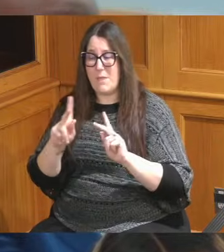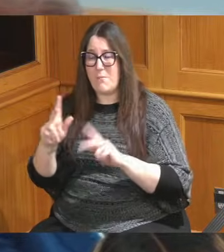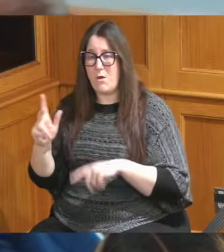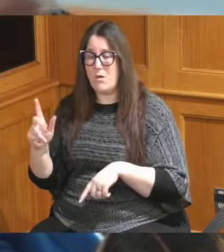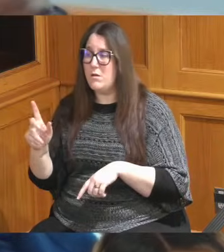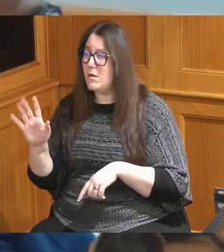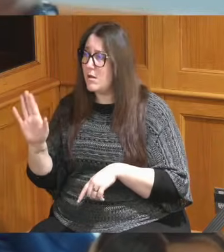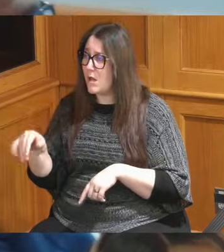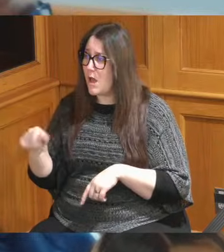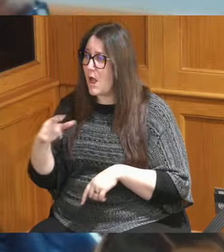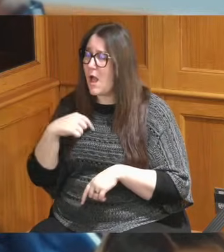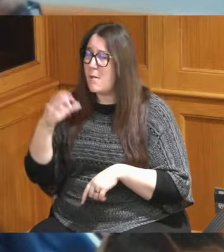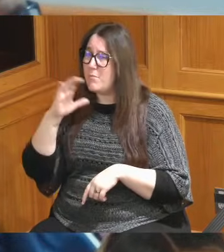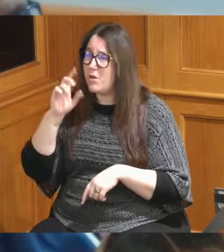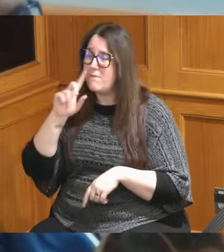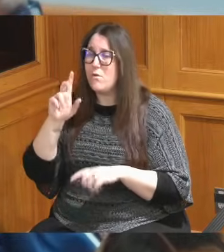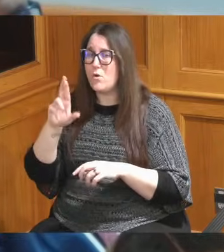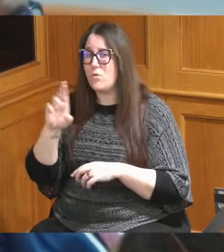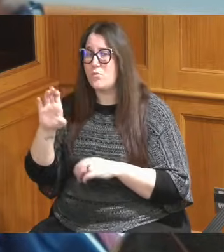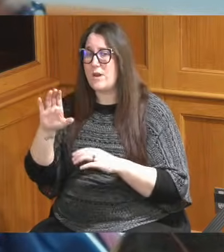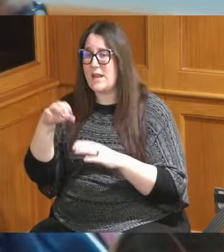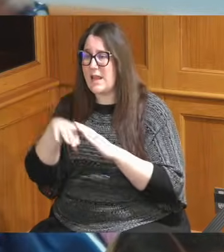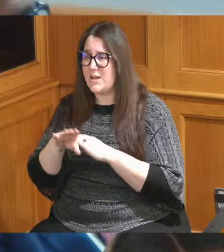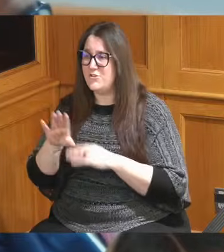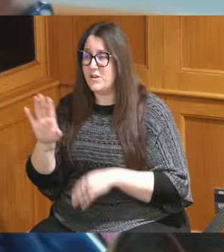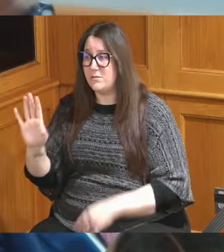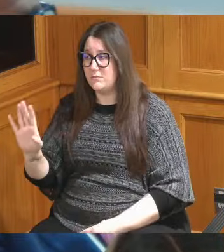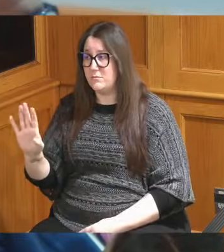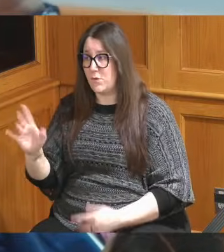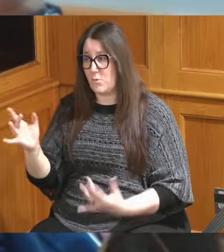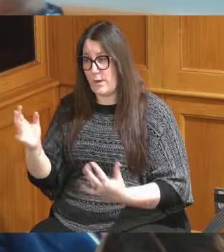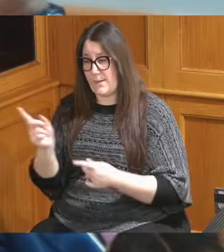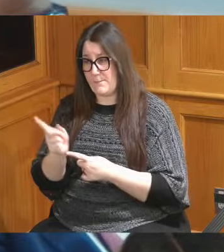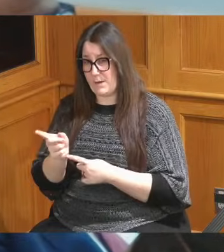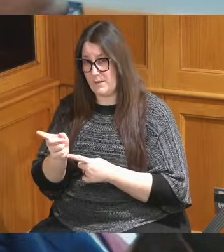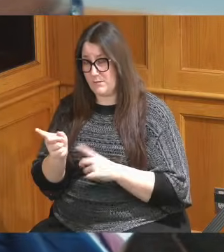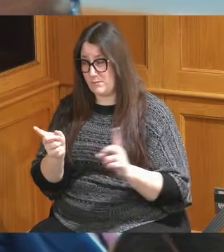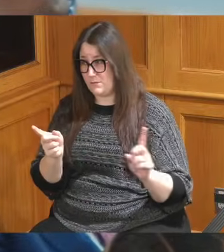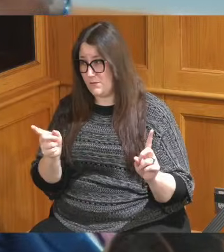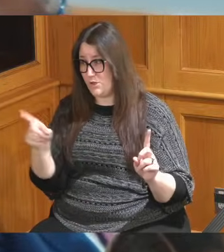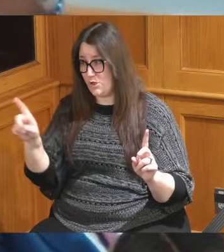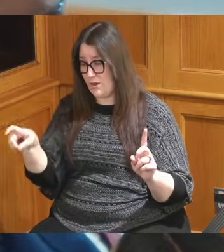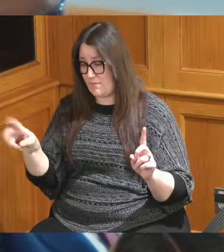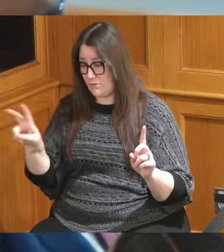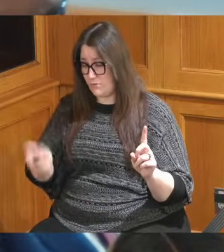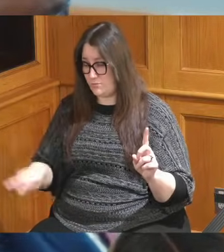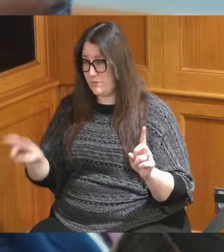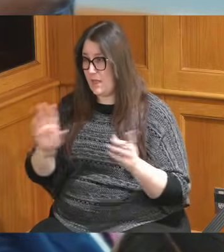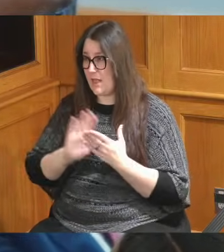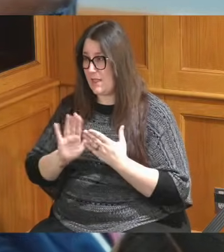brother. Trina Jackson don't play now. you're going to have to get yourself together, clean up,